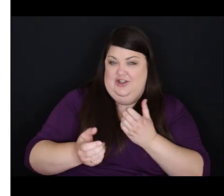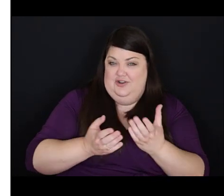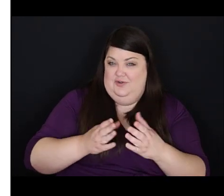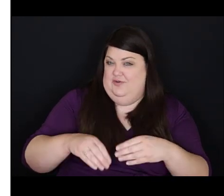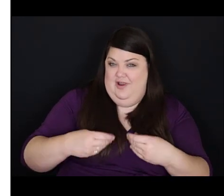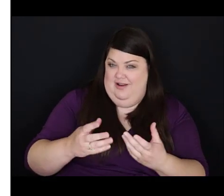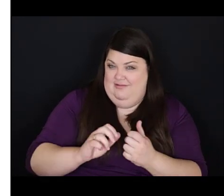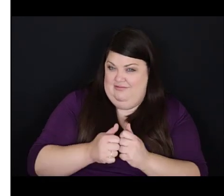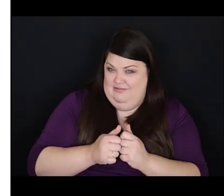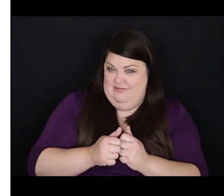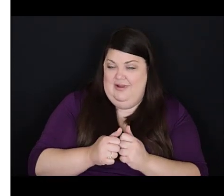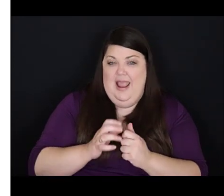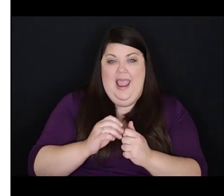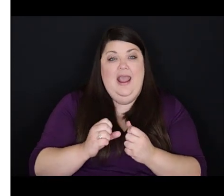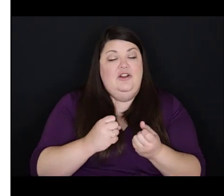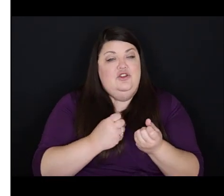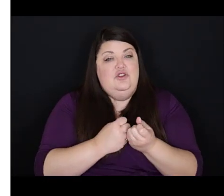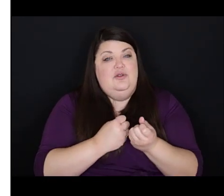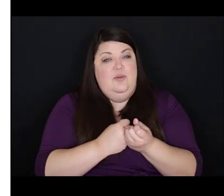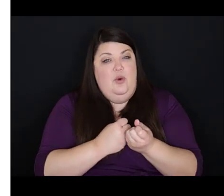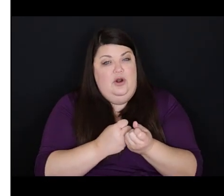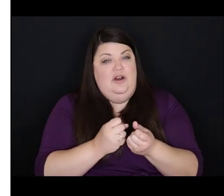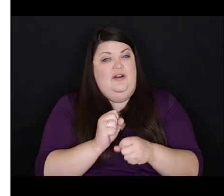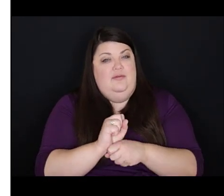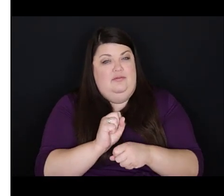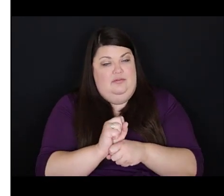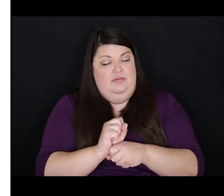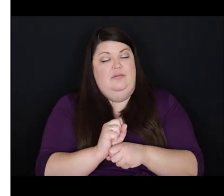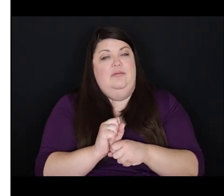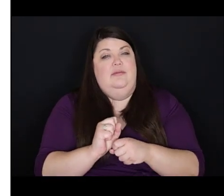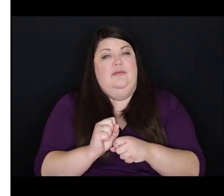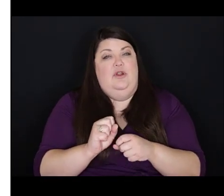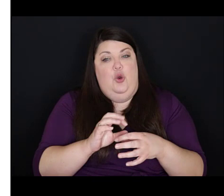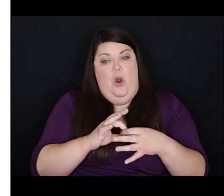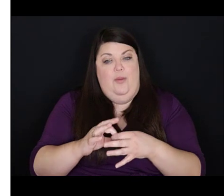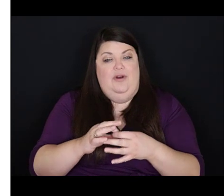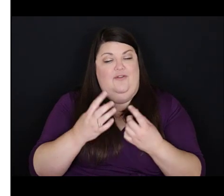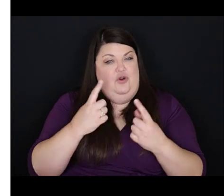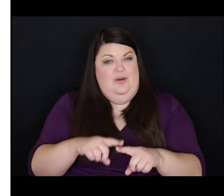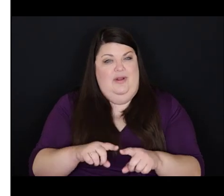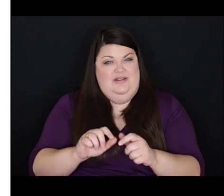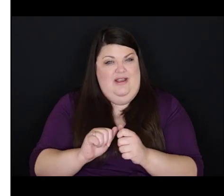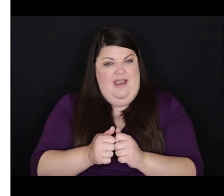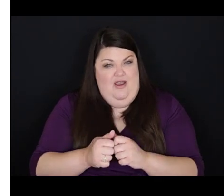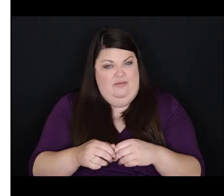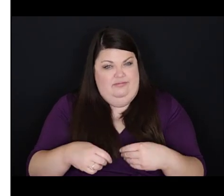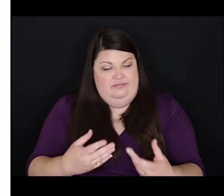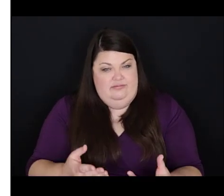supported employment-cooperative agreements, Description (e)(4). This should be updated when